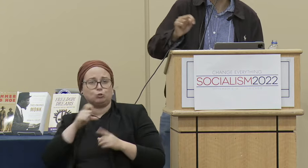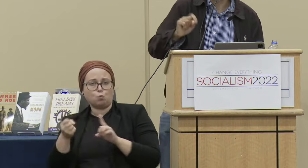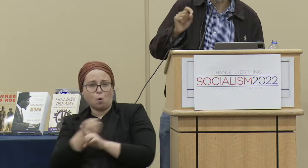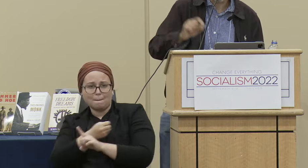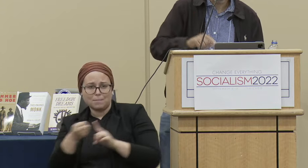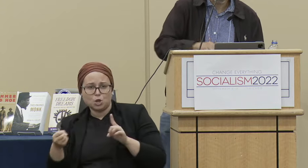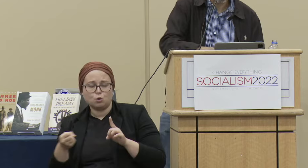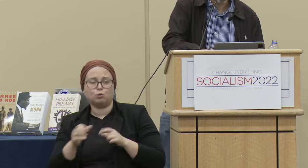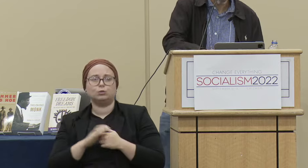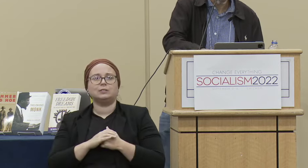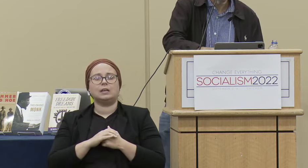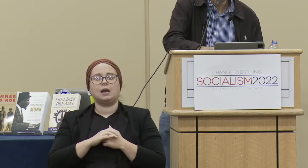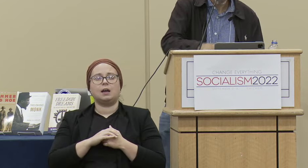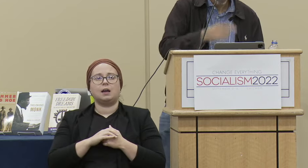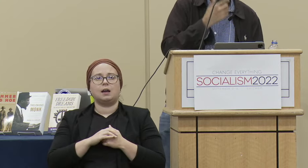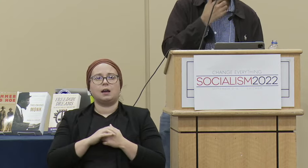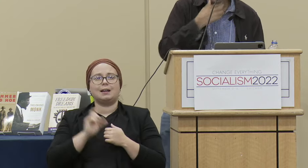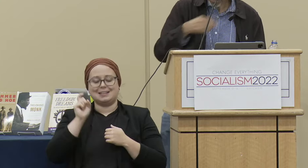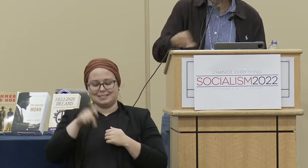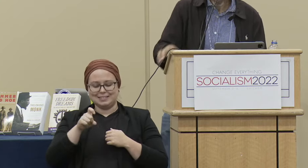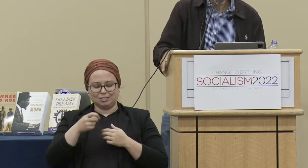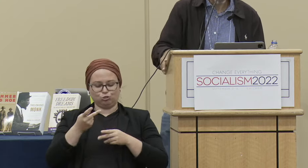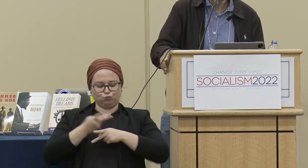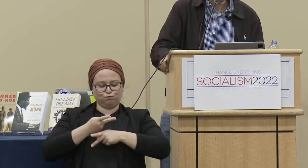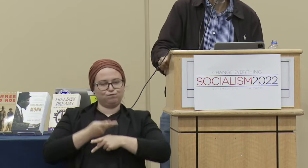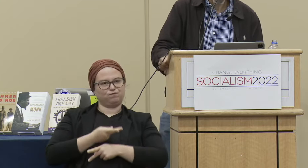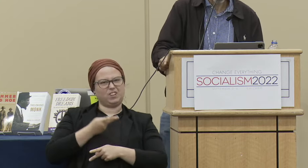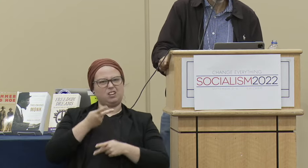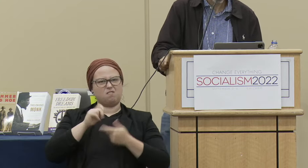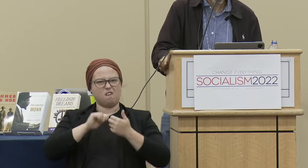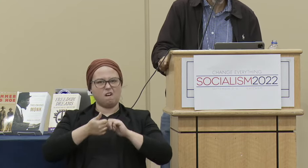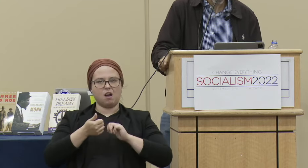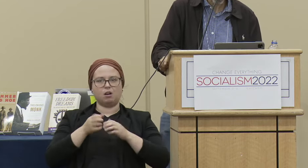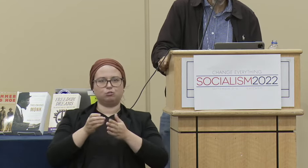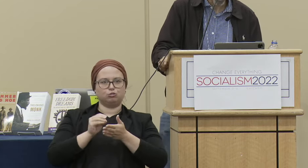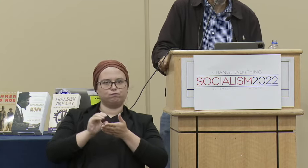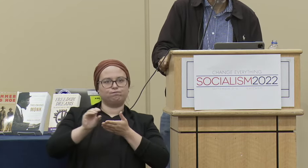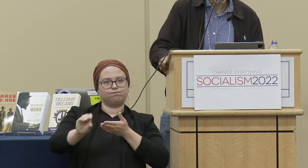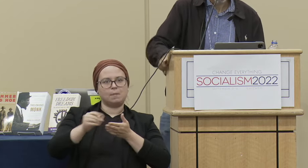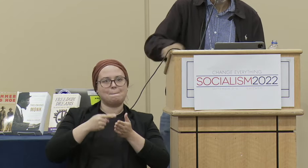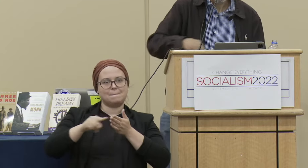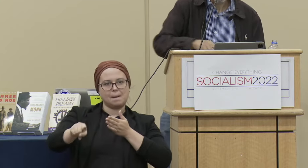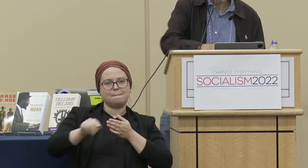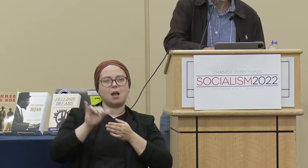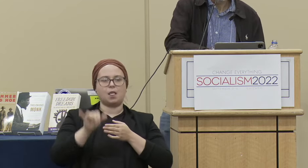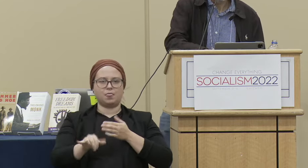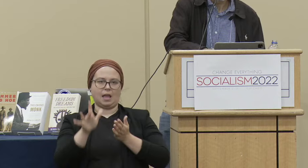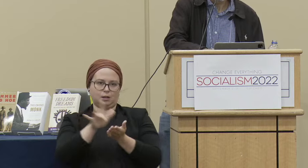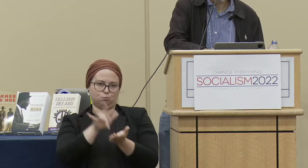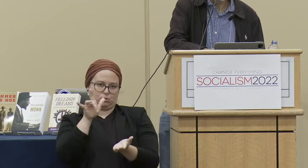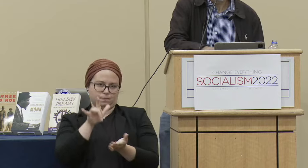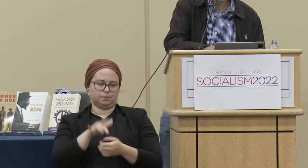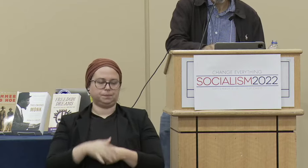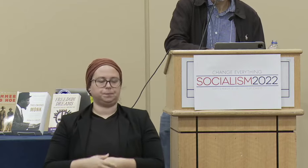sexual abuse, in ways to make restitution for these